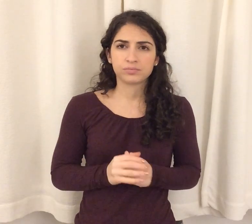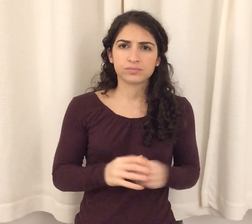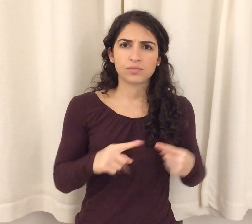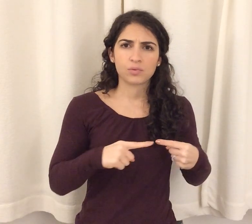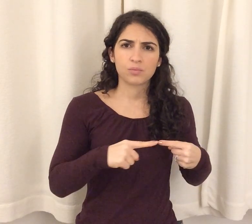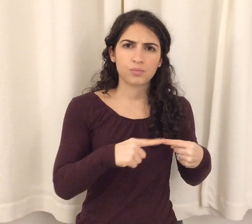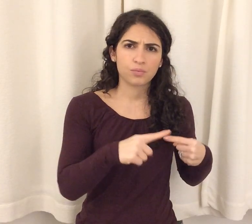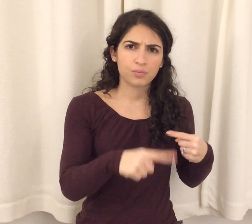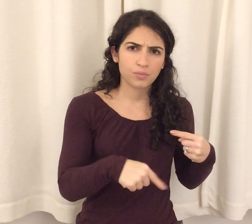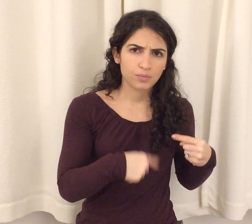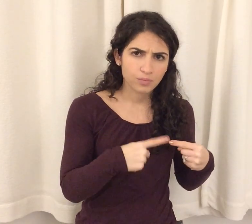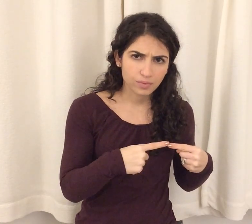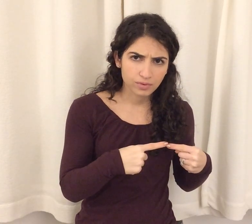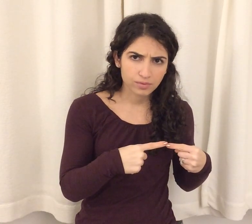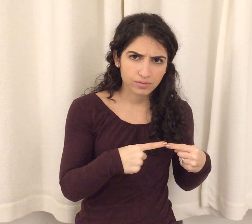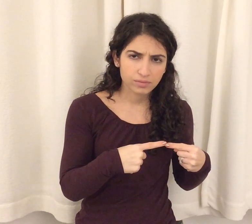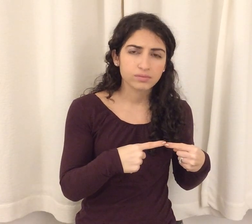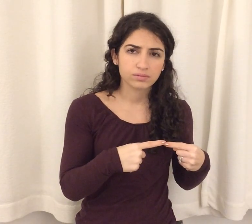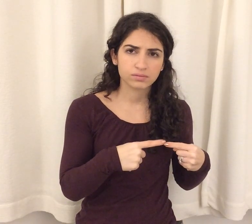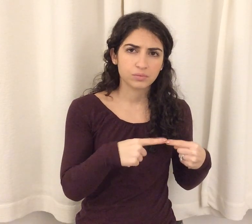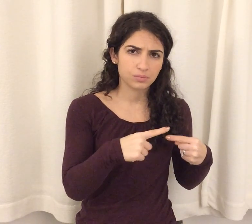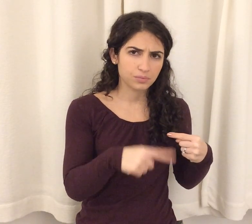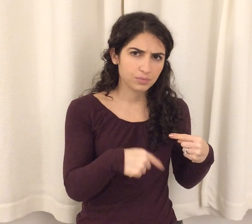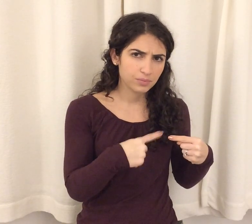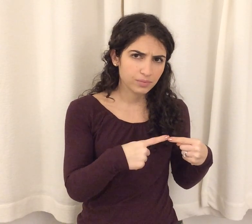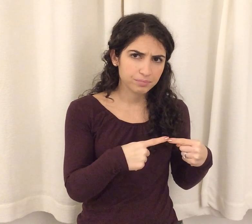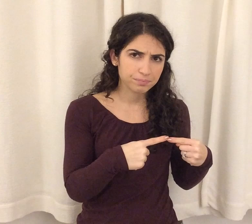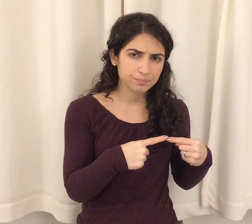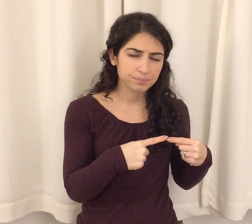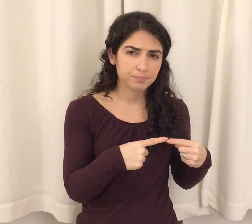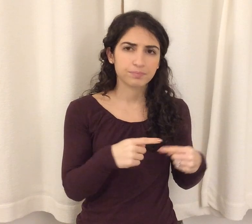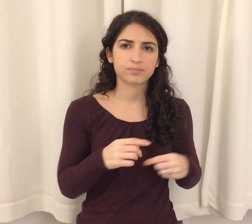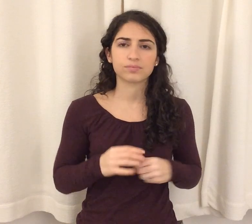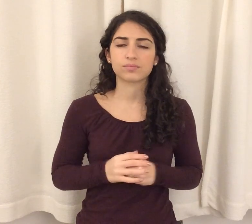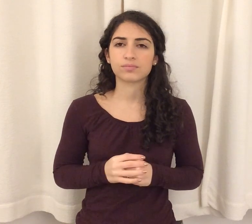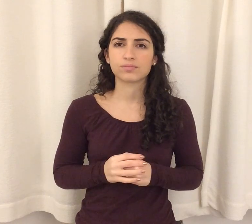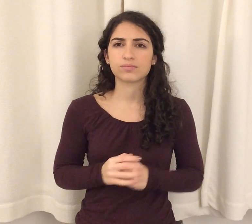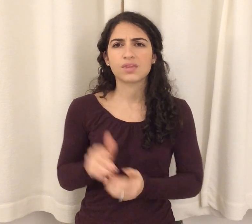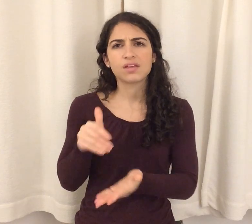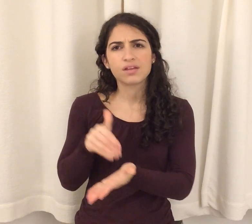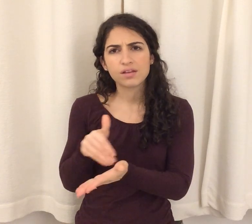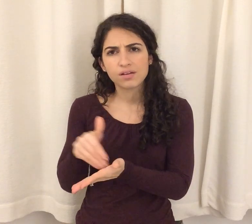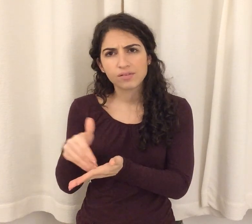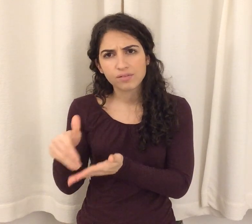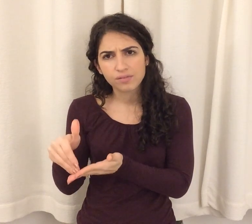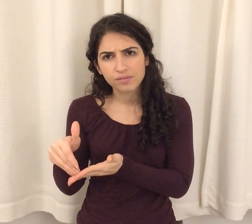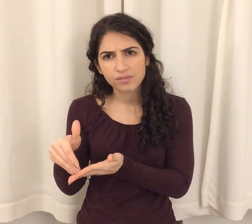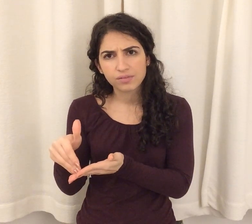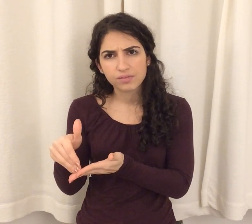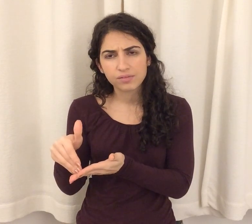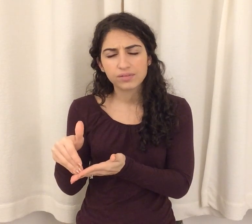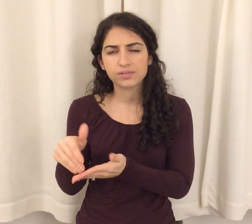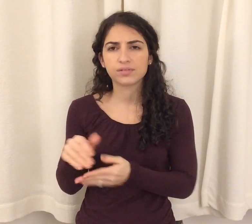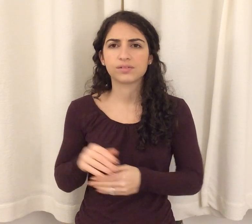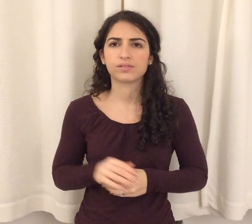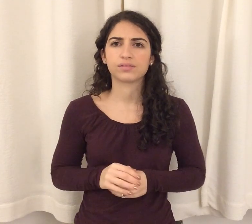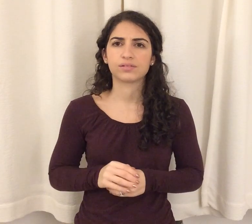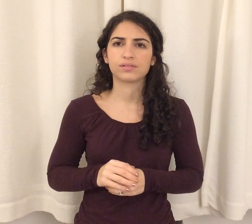when? When? how often? again, eyebrows down.